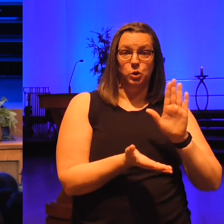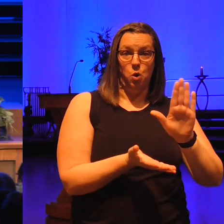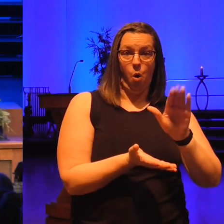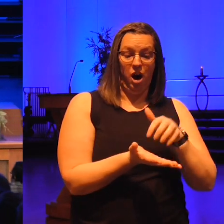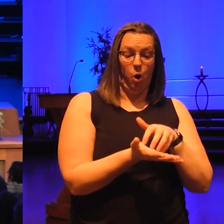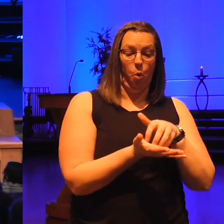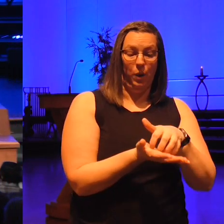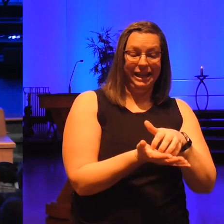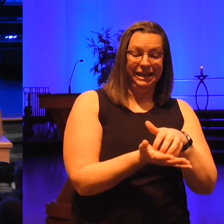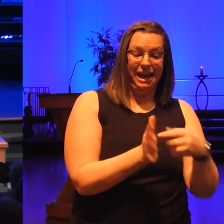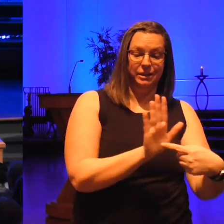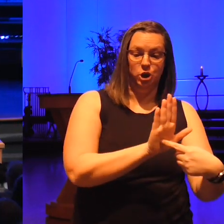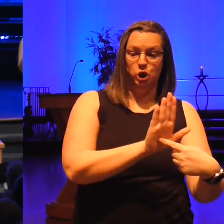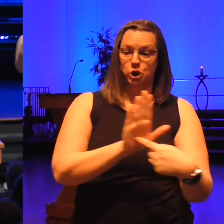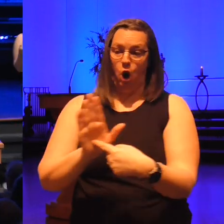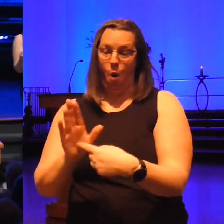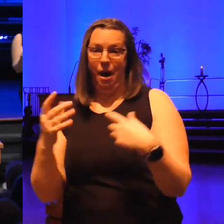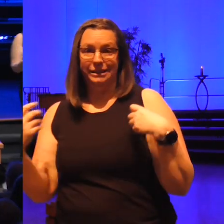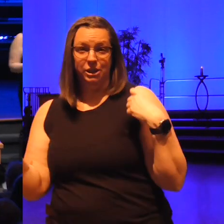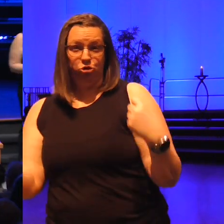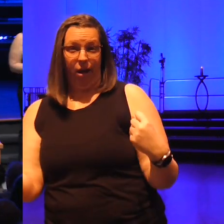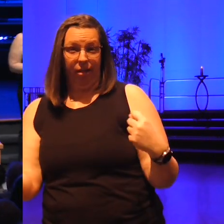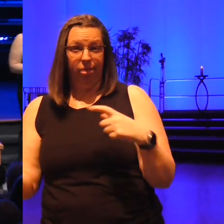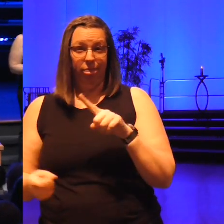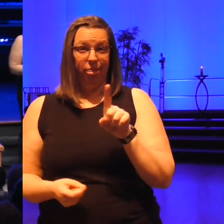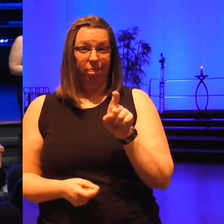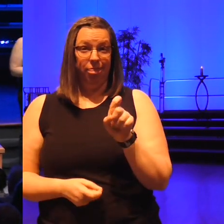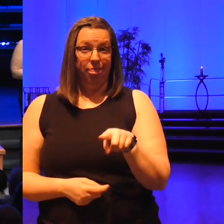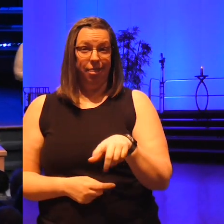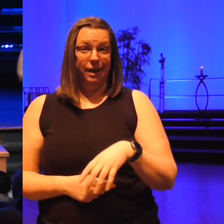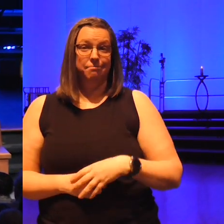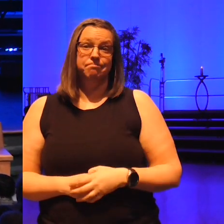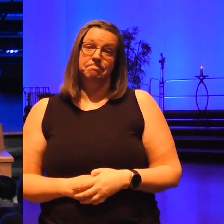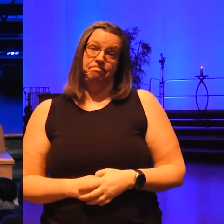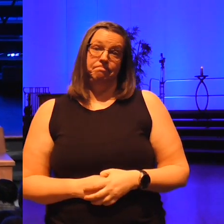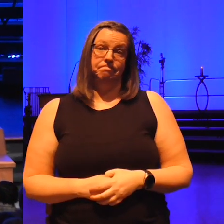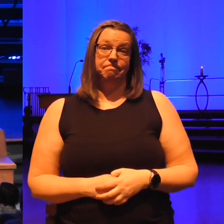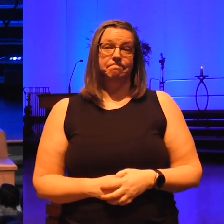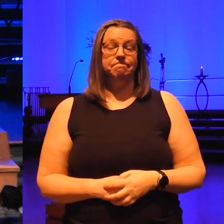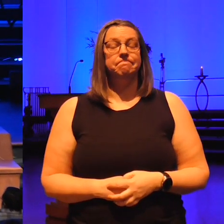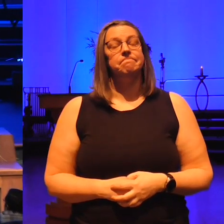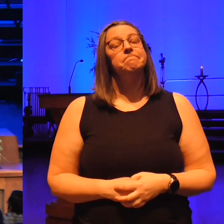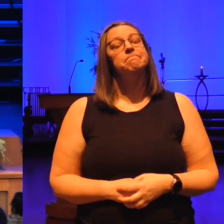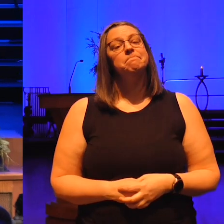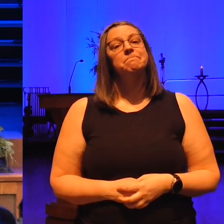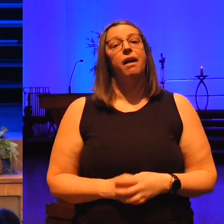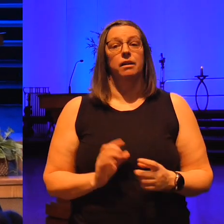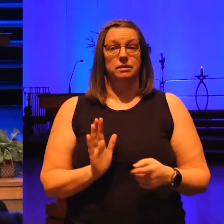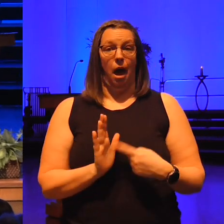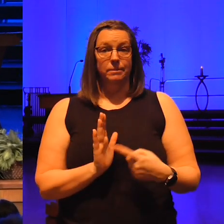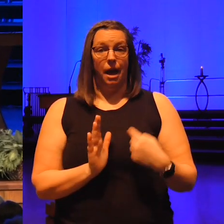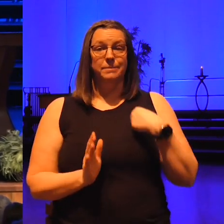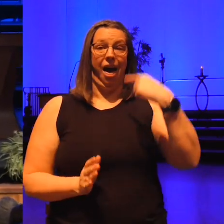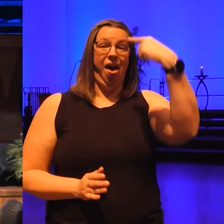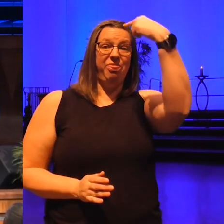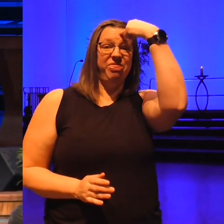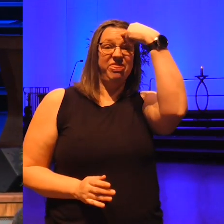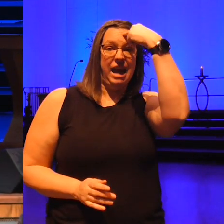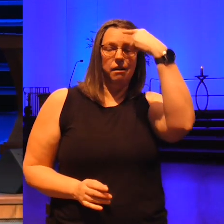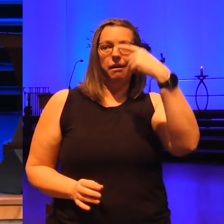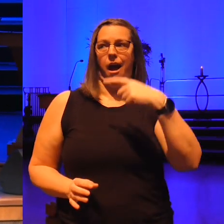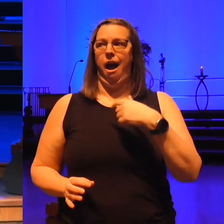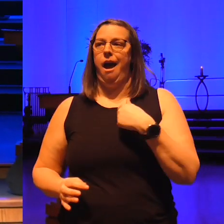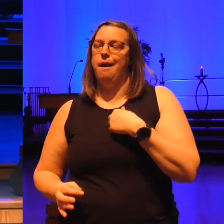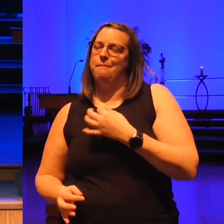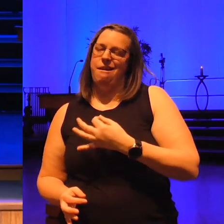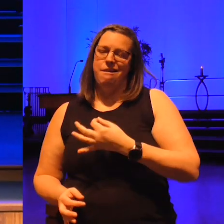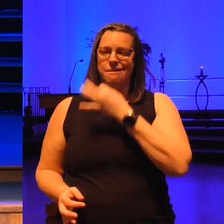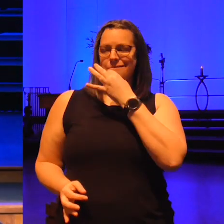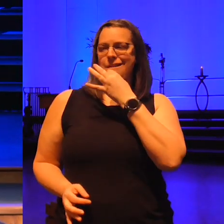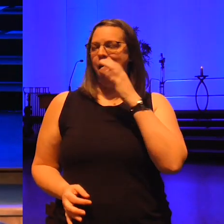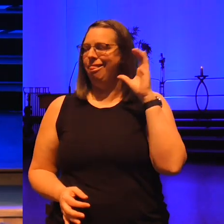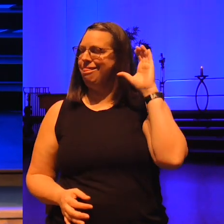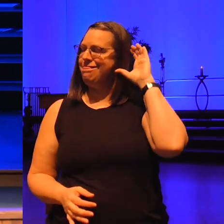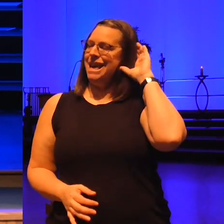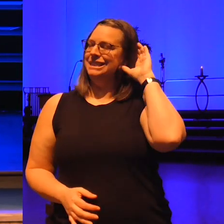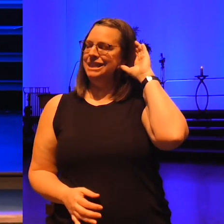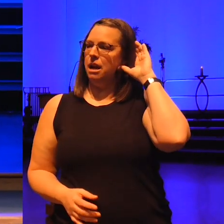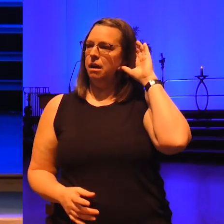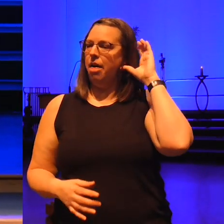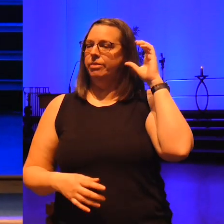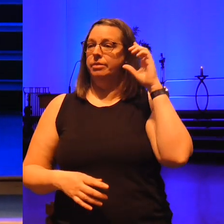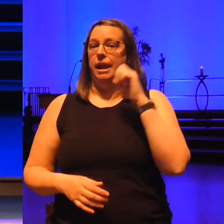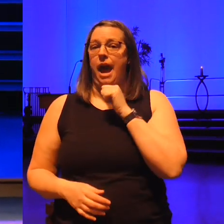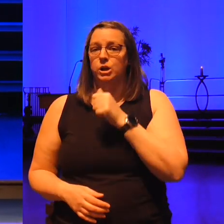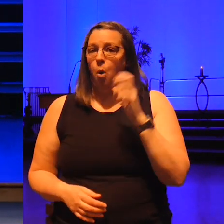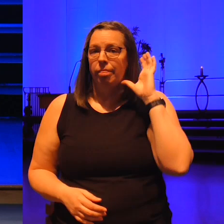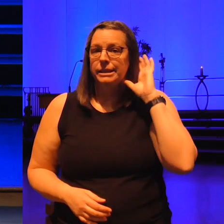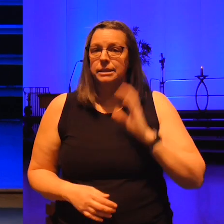strength sometimes I think I'm such a good listener that I don't listen I take for